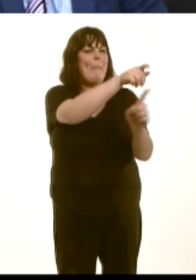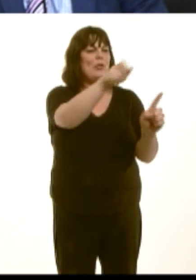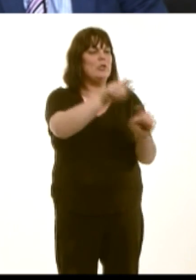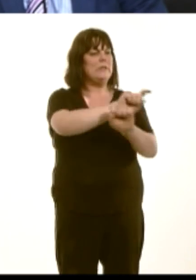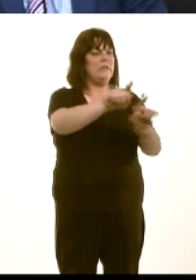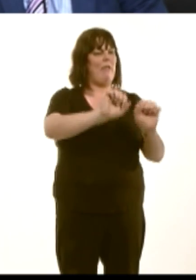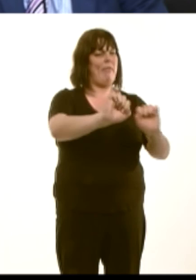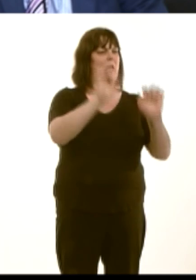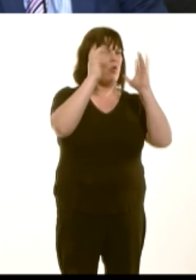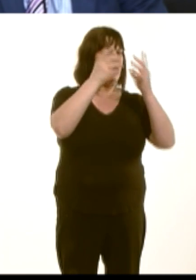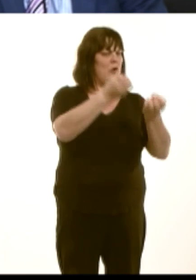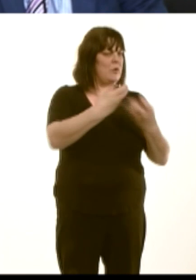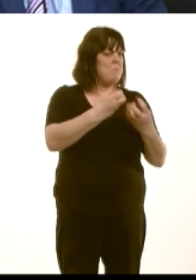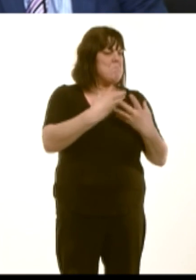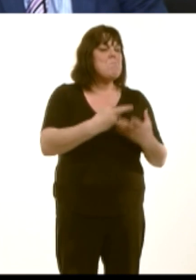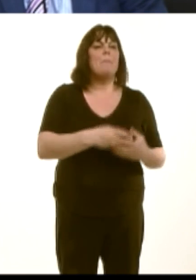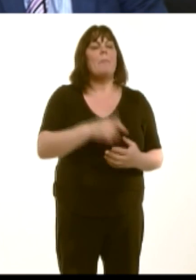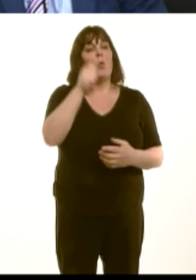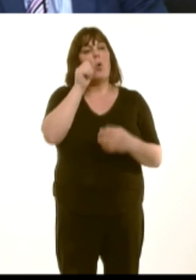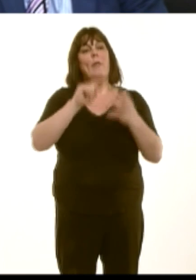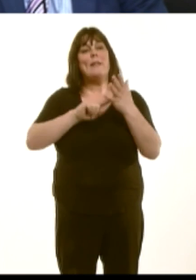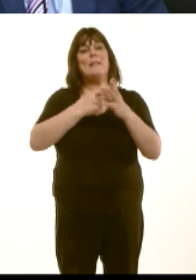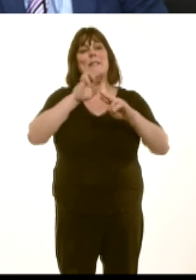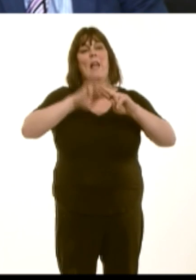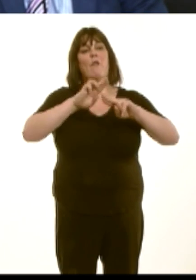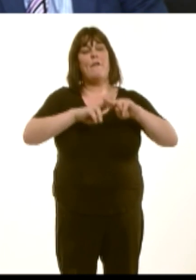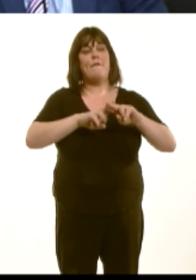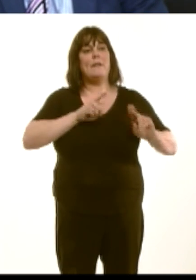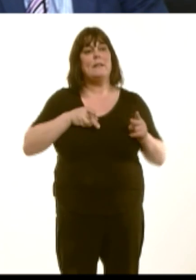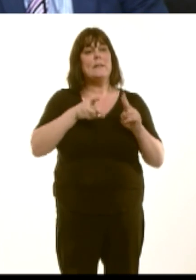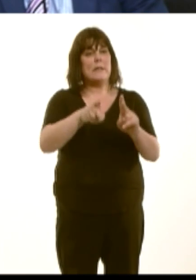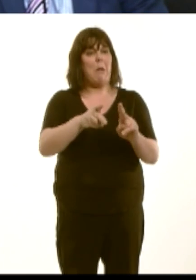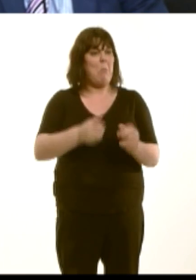In terms of the tariff system, that is something we believe is certainly more than adequate at this moment in time.